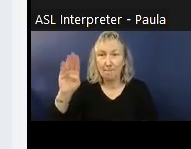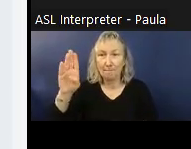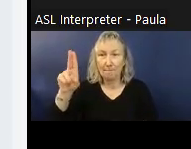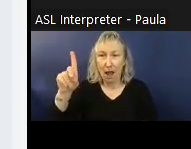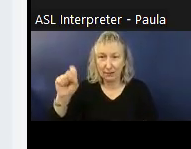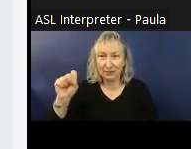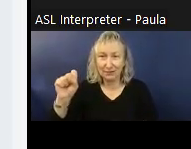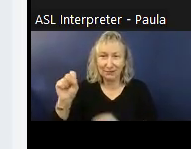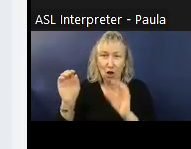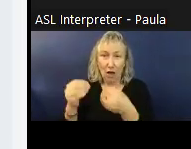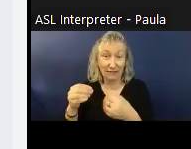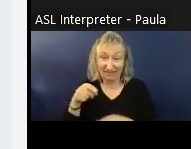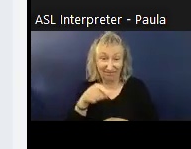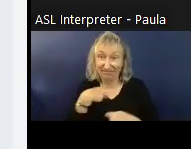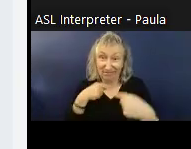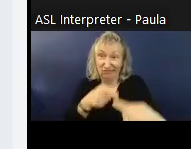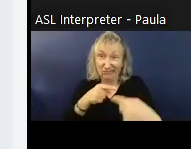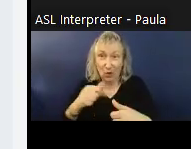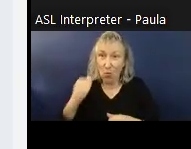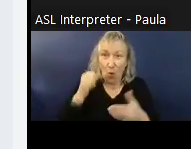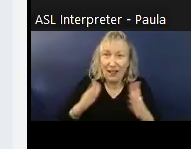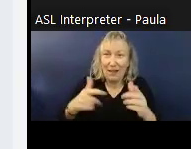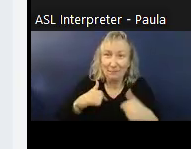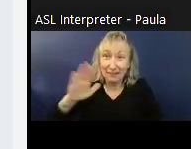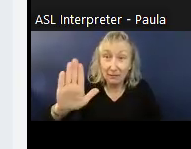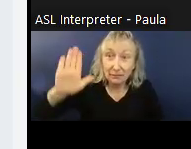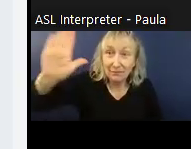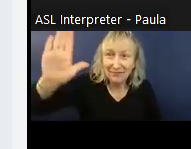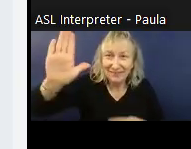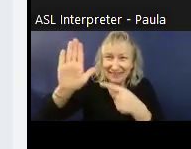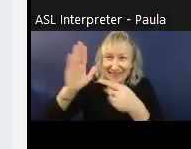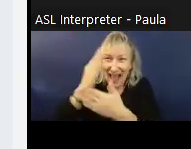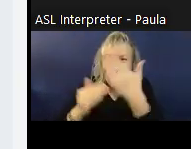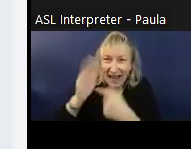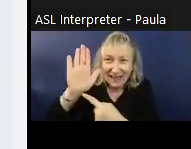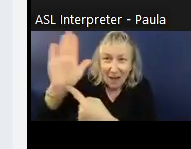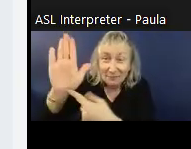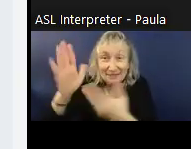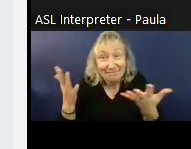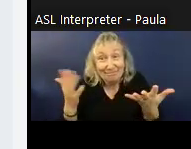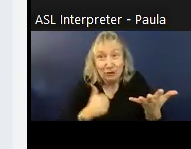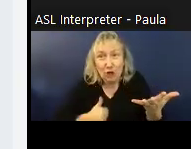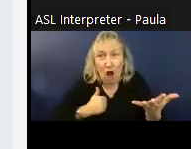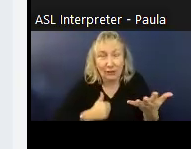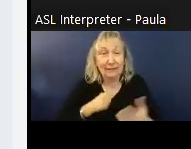So my questions were on my page 6 with the verbal abuse definition.